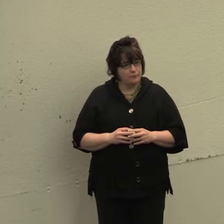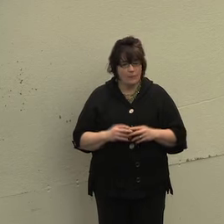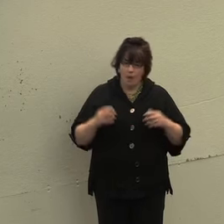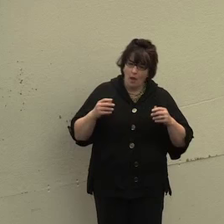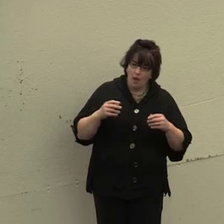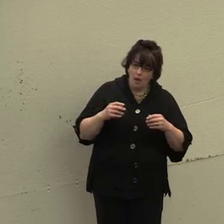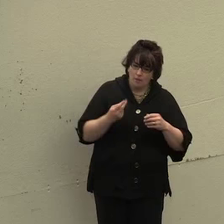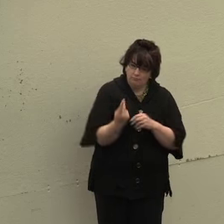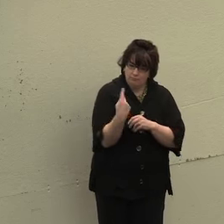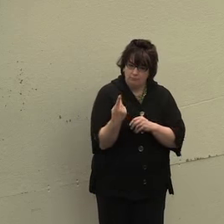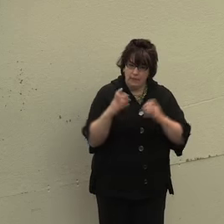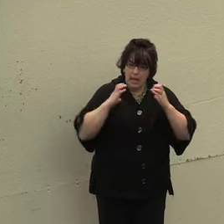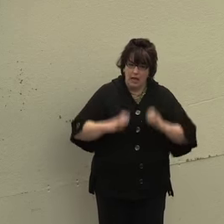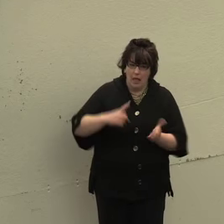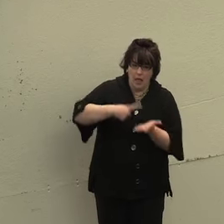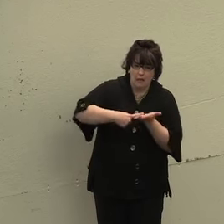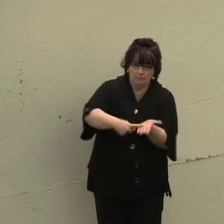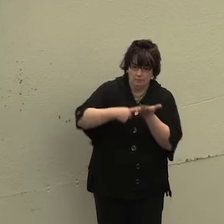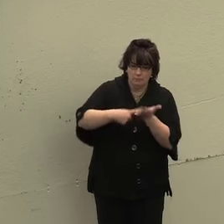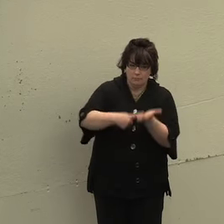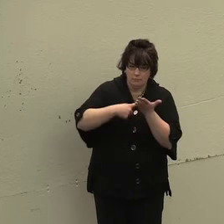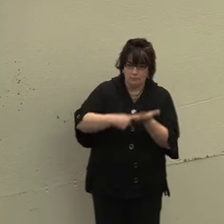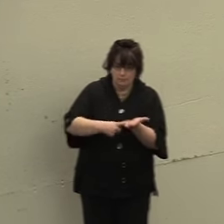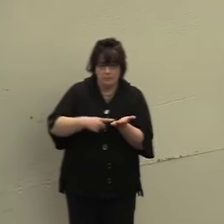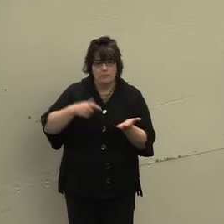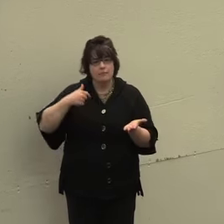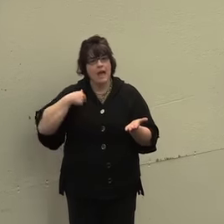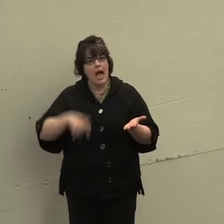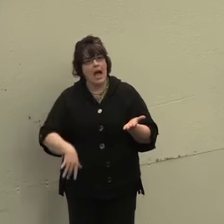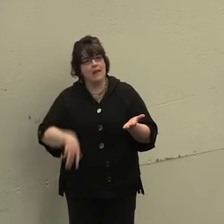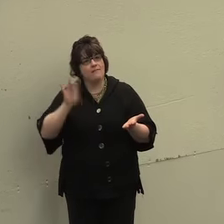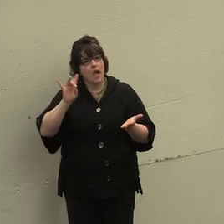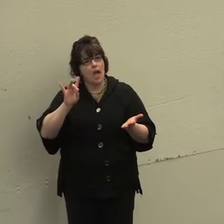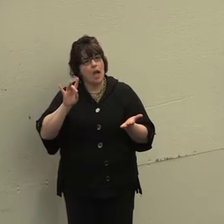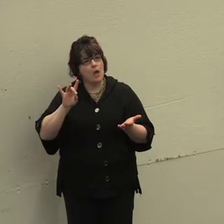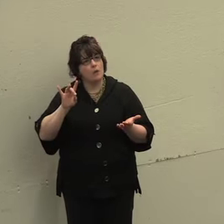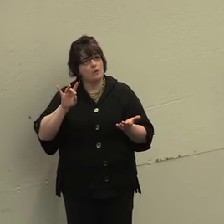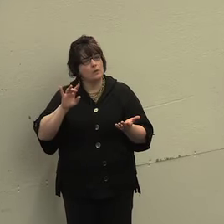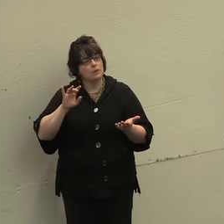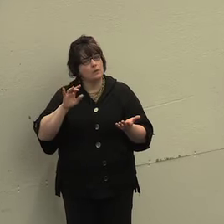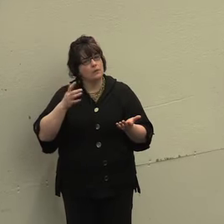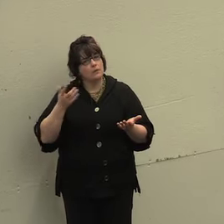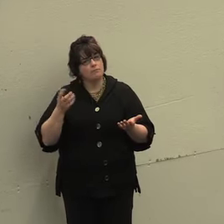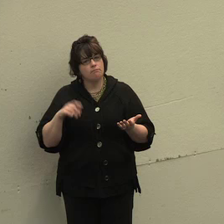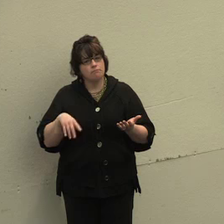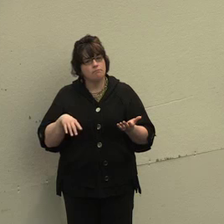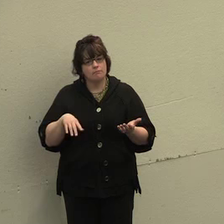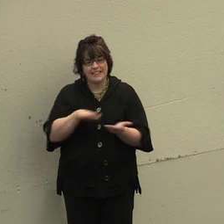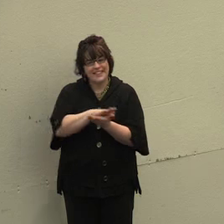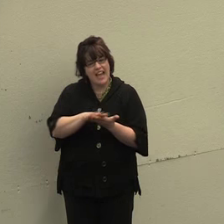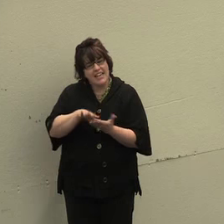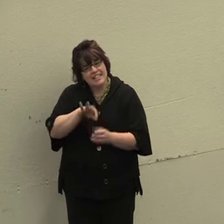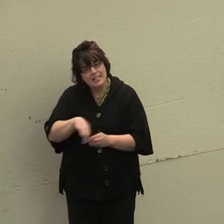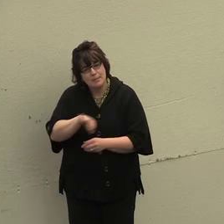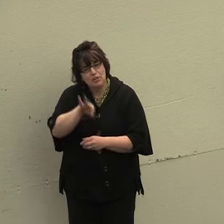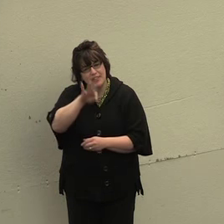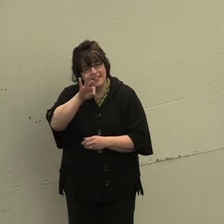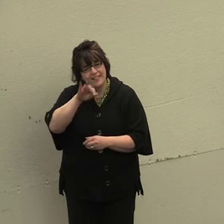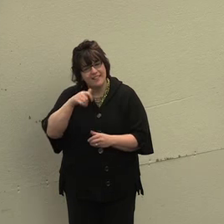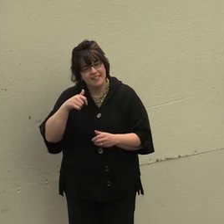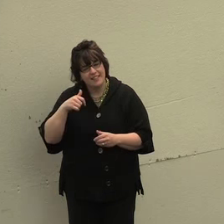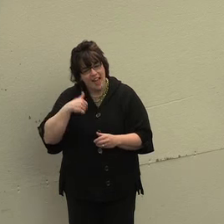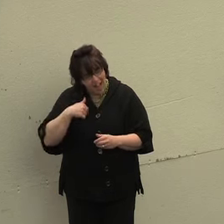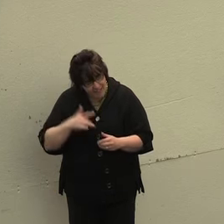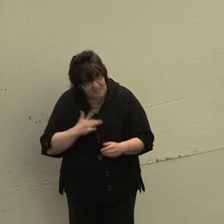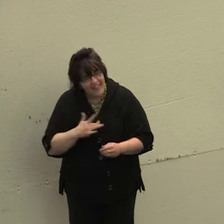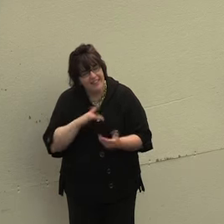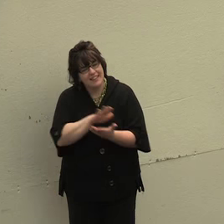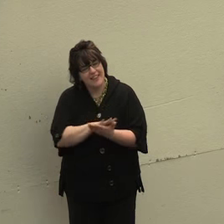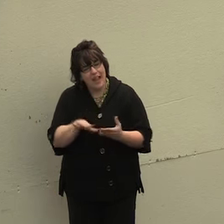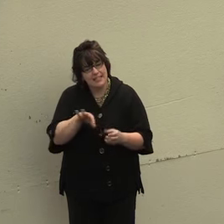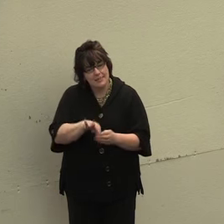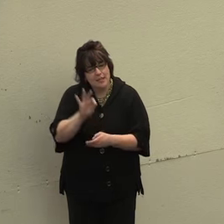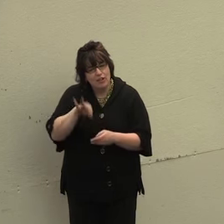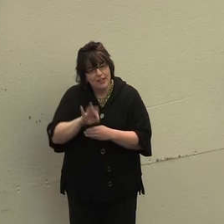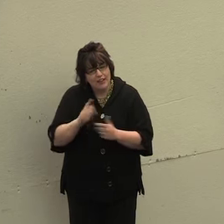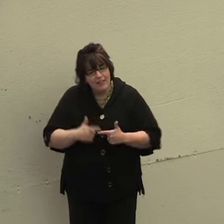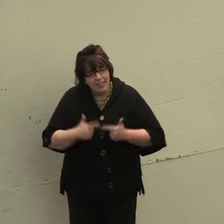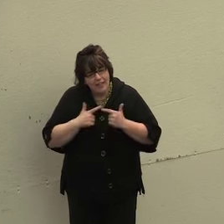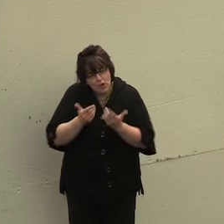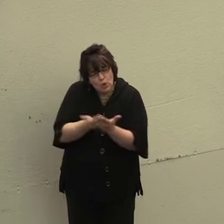then I find some nice spirit of life, new spirit of life,